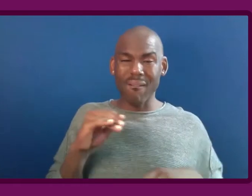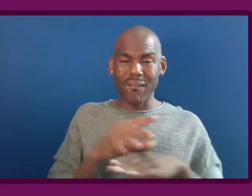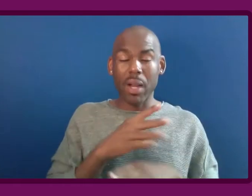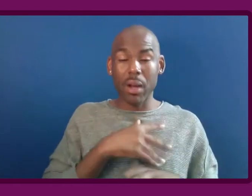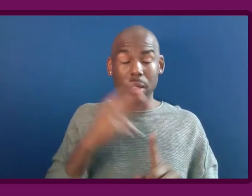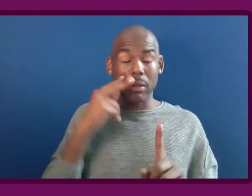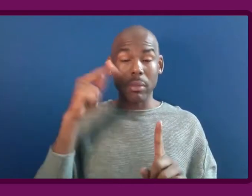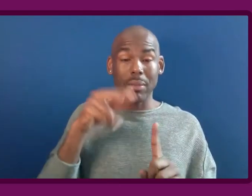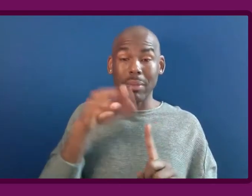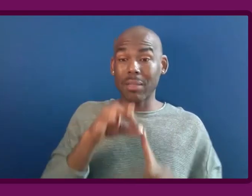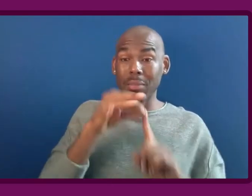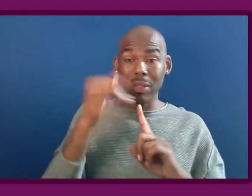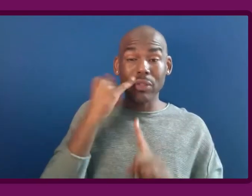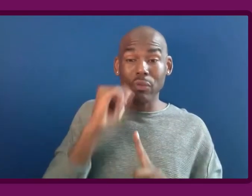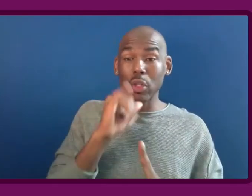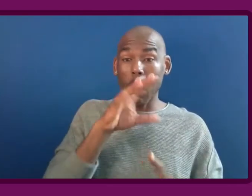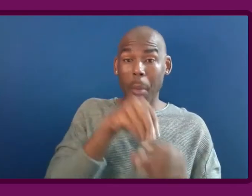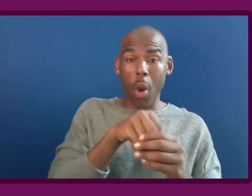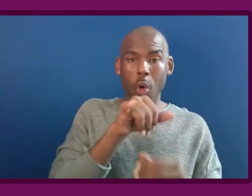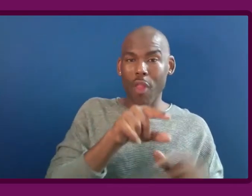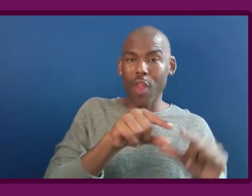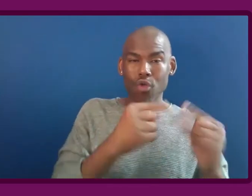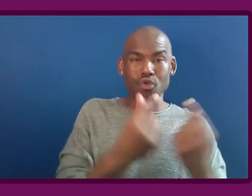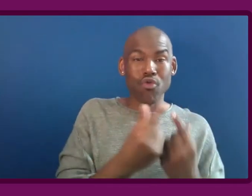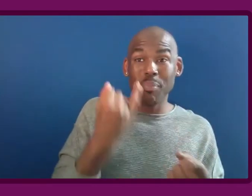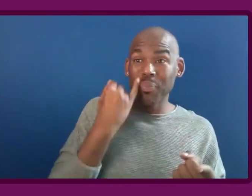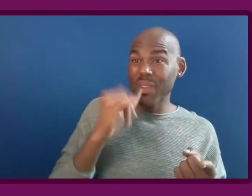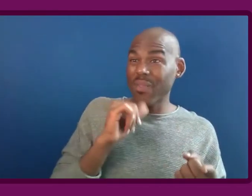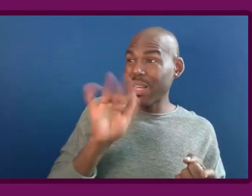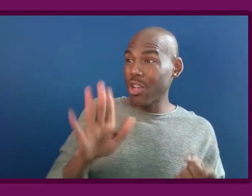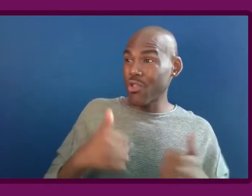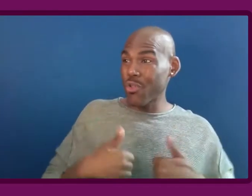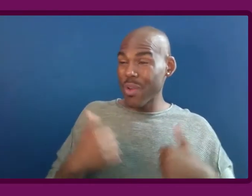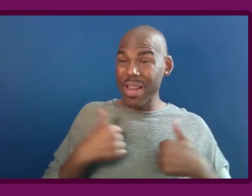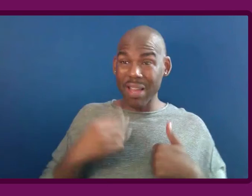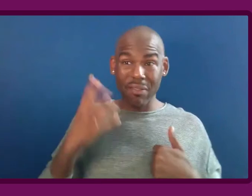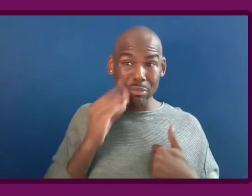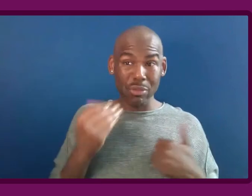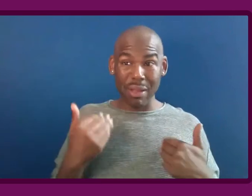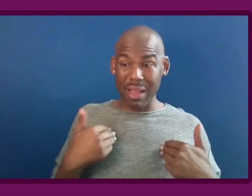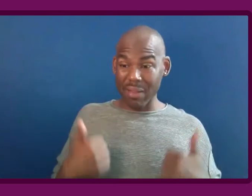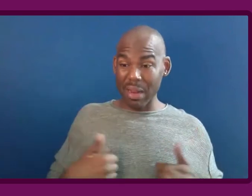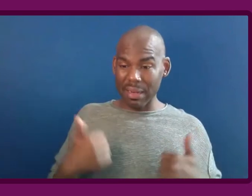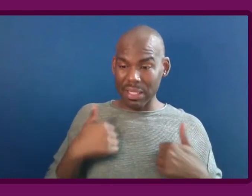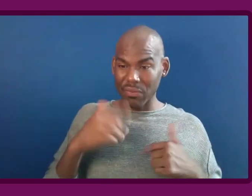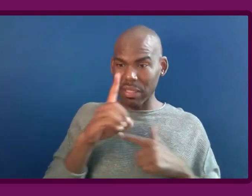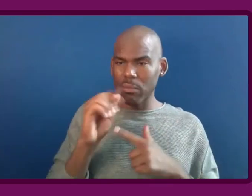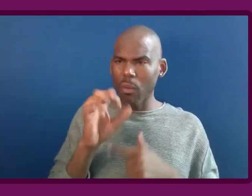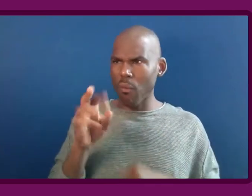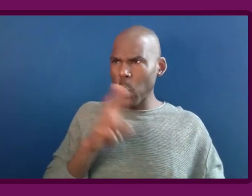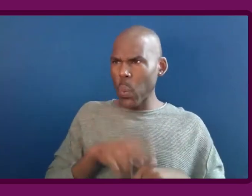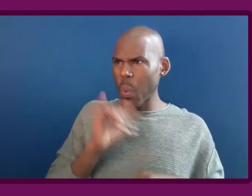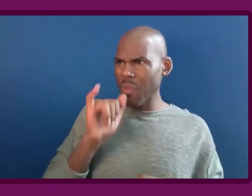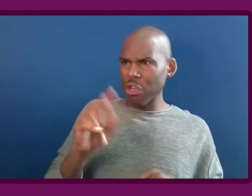perceptions, especially if you don't belong to that group. Like you said, if that's not your lived experience of having a disability, then of course that's going to be your perception,